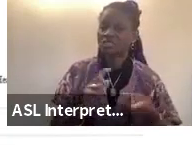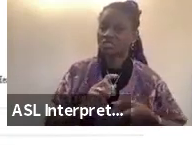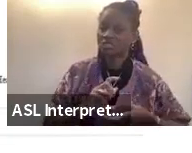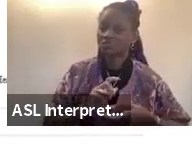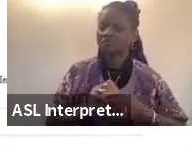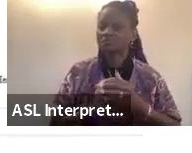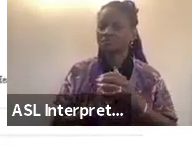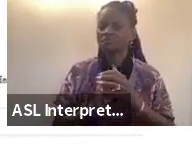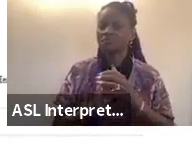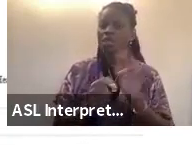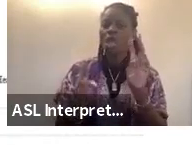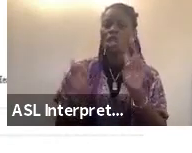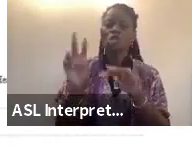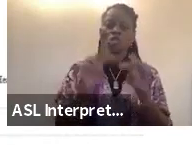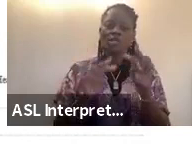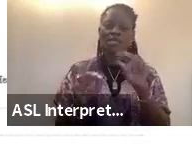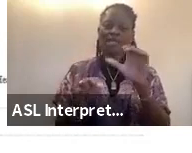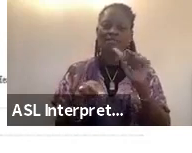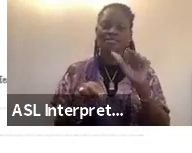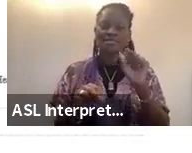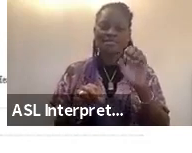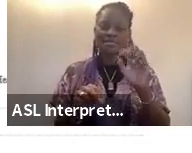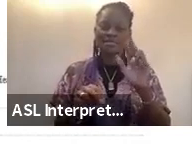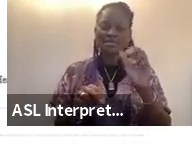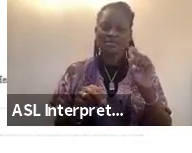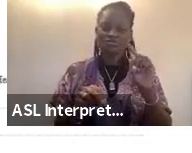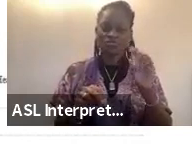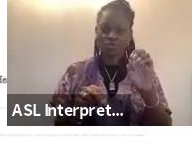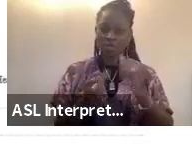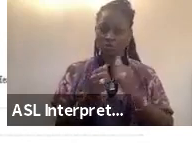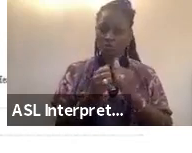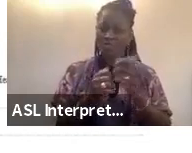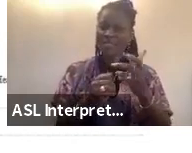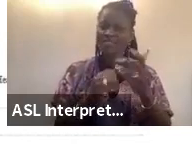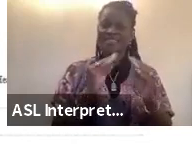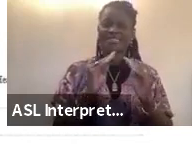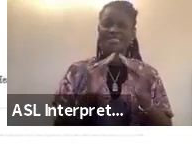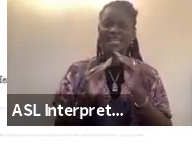Looking at K Street trends by city in the past 60 days.